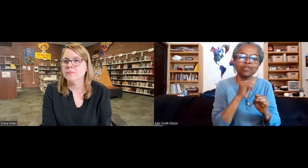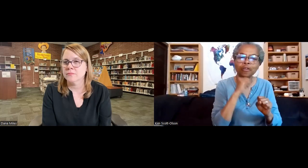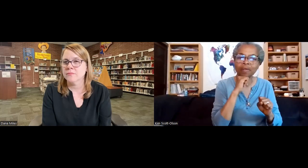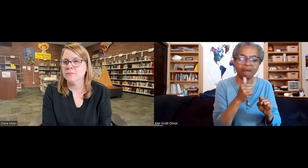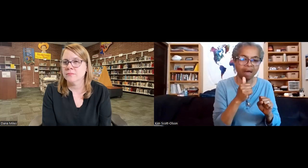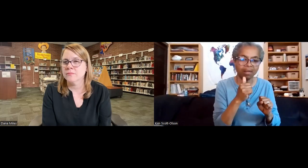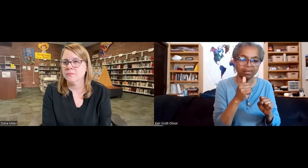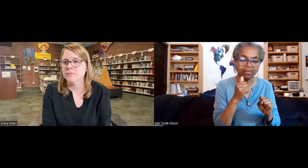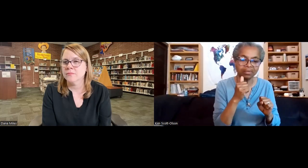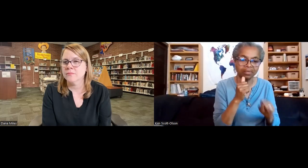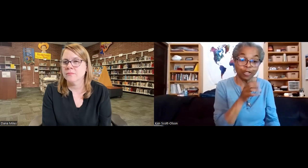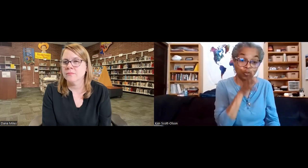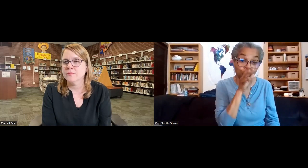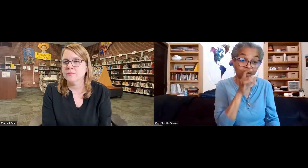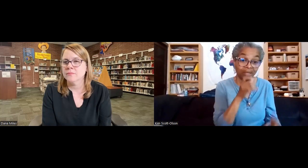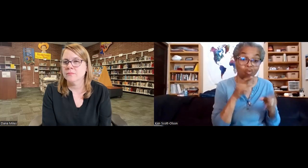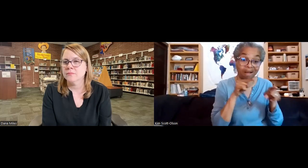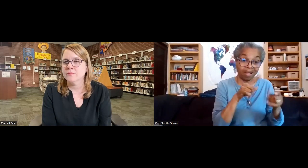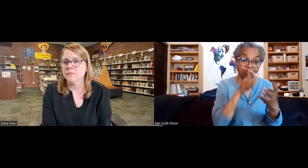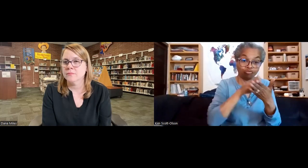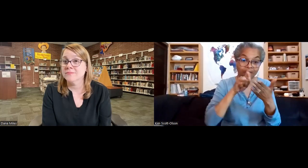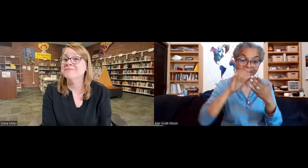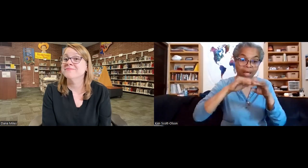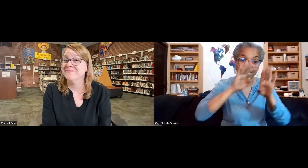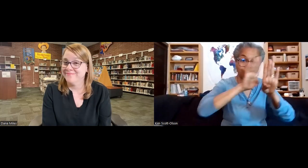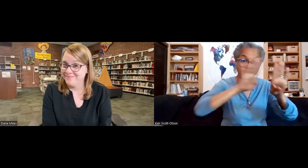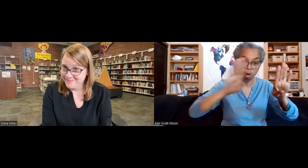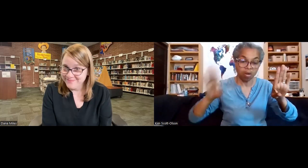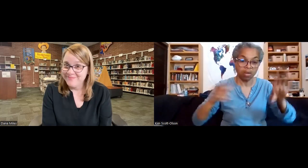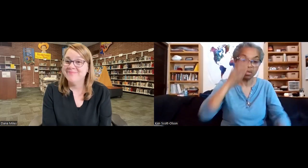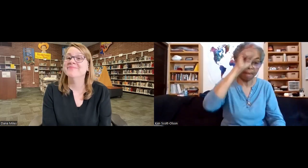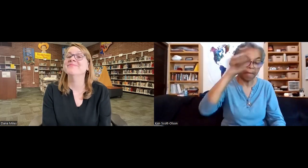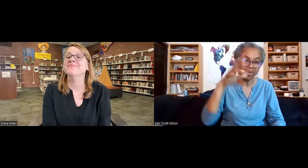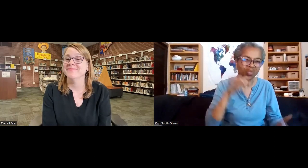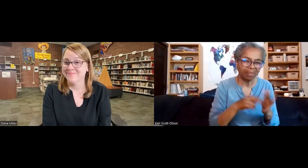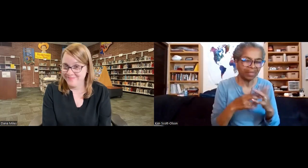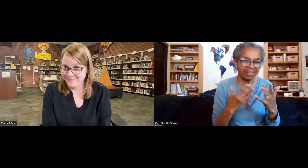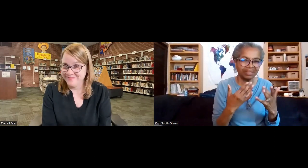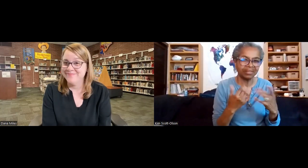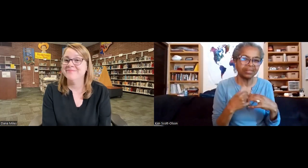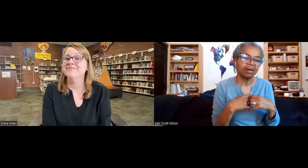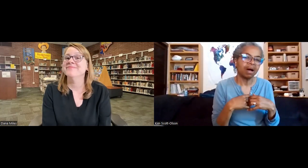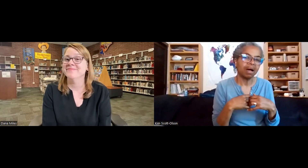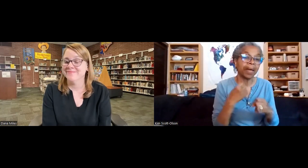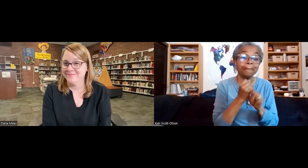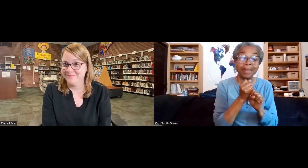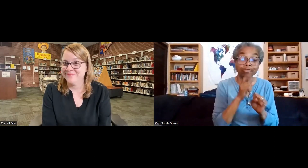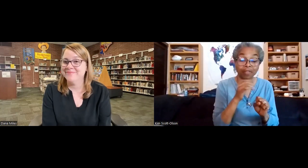Make sure you’re not teaching while you’re turned and writing on the board, know what I mean?